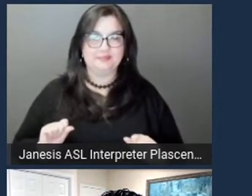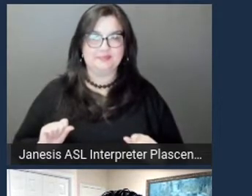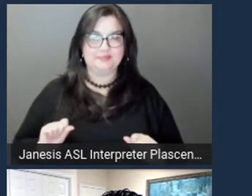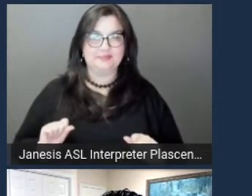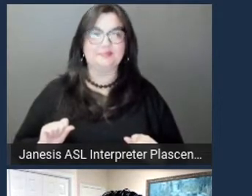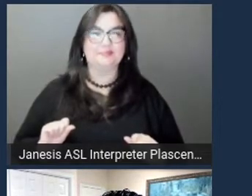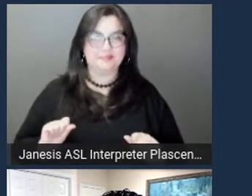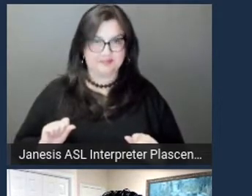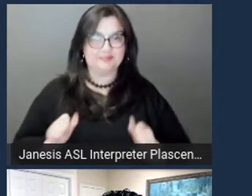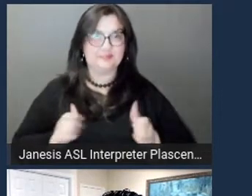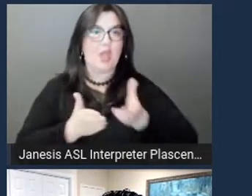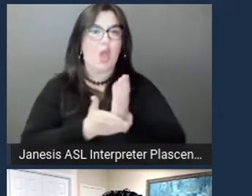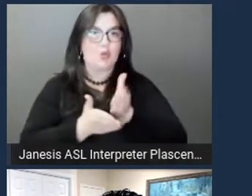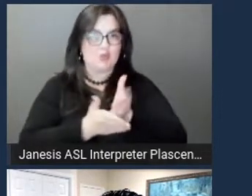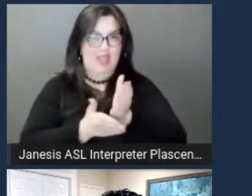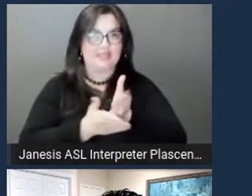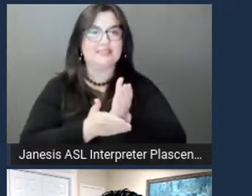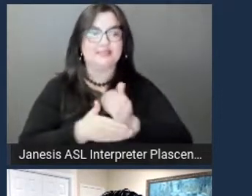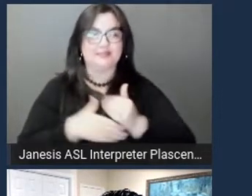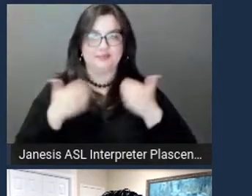All right. So,